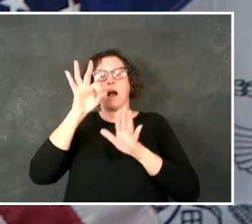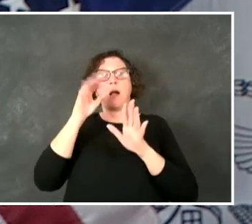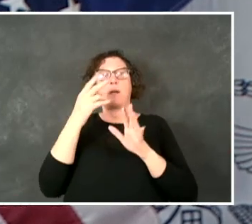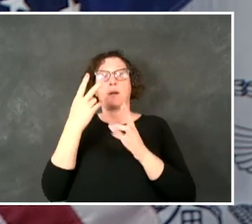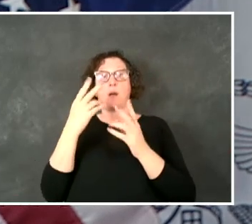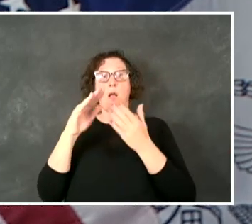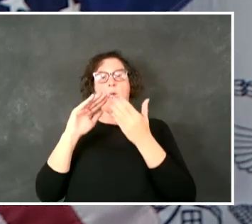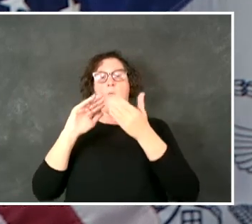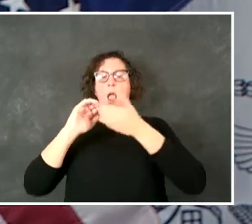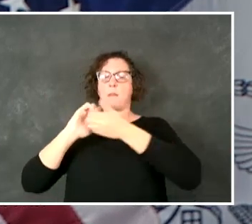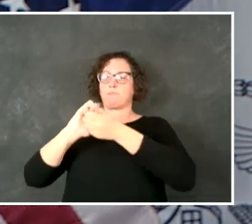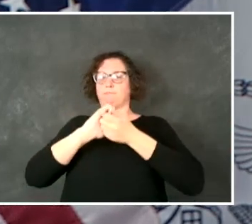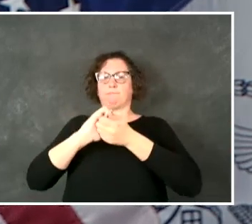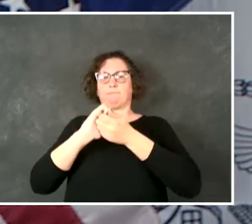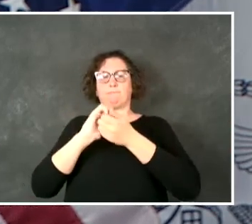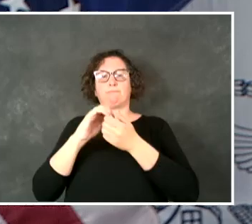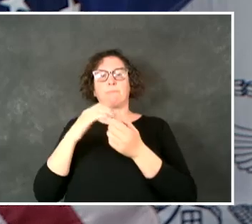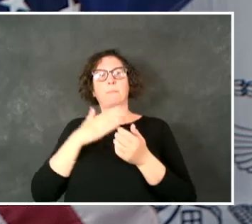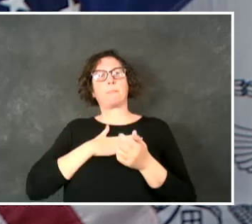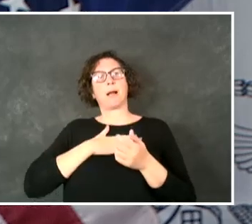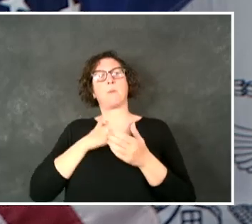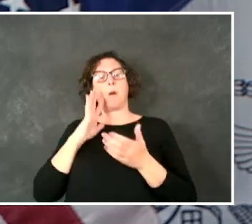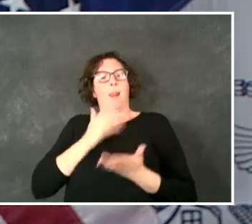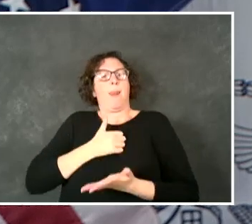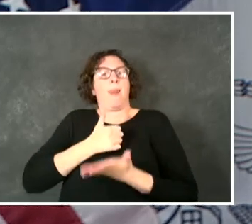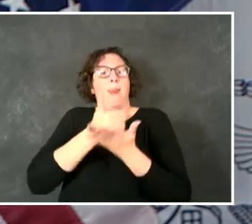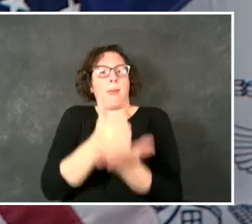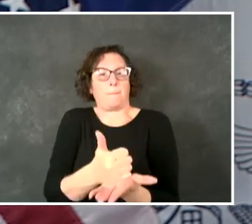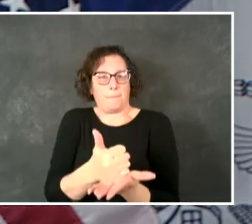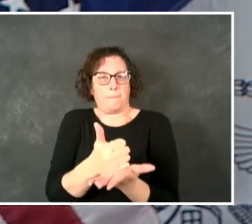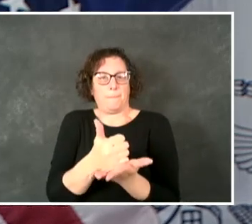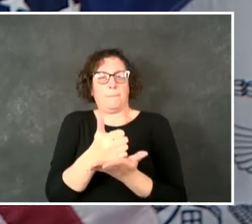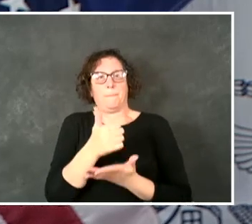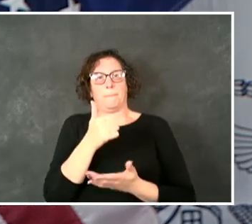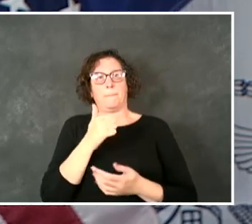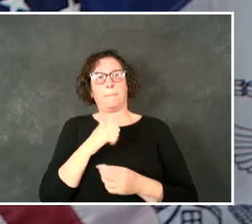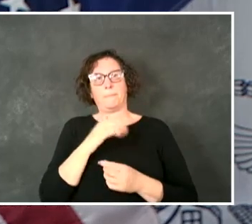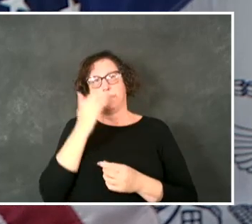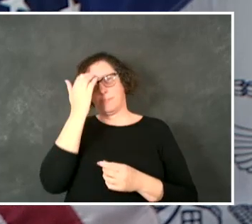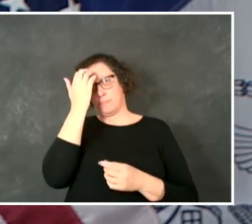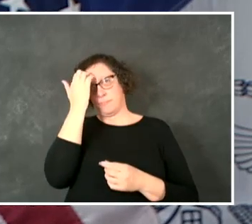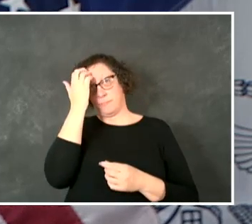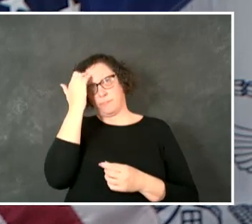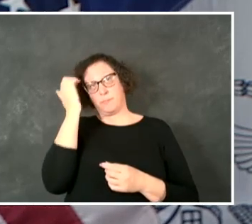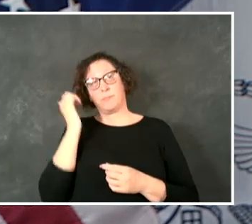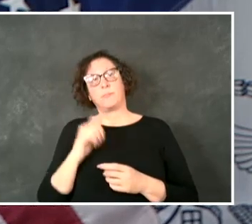MAKE SURE THAT PEOPLE ARE SAFE. AGAIN, DIFFERENT